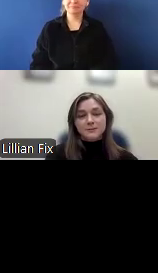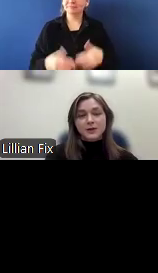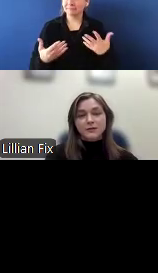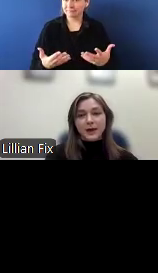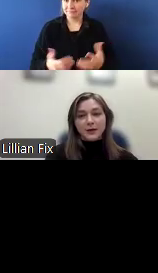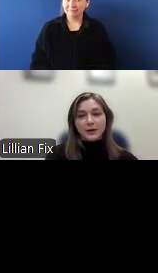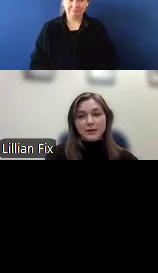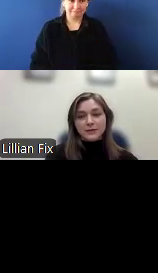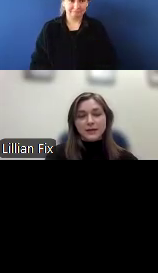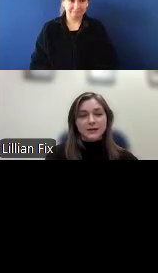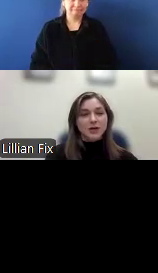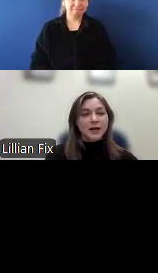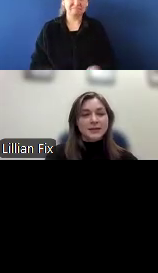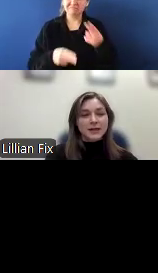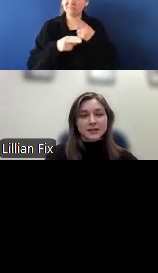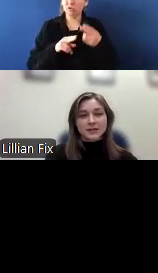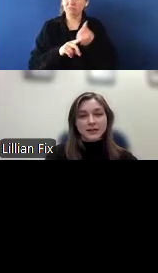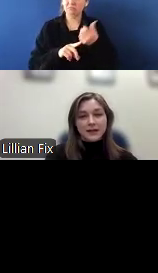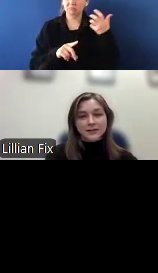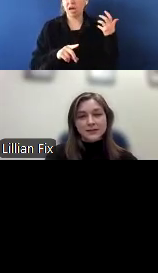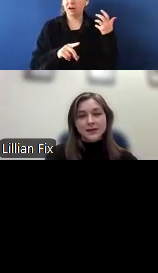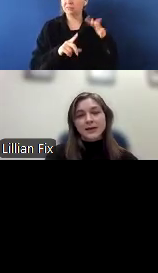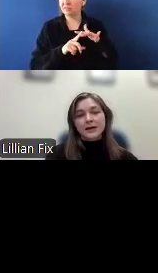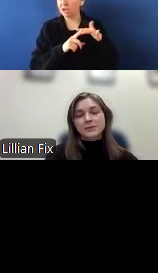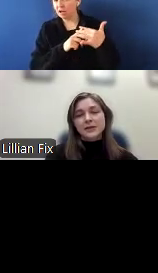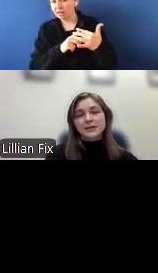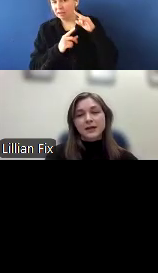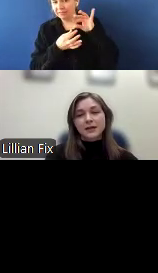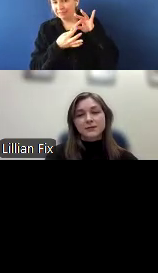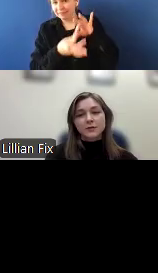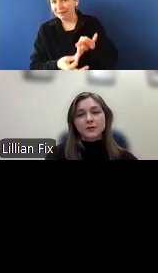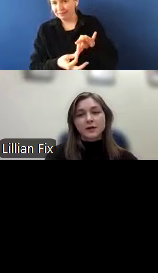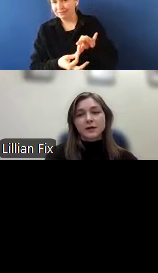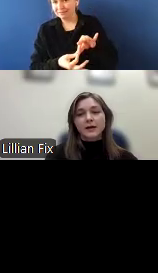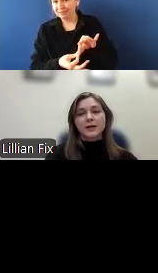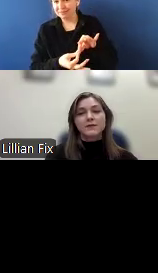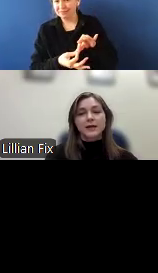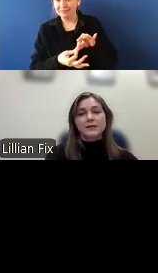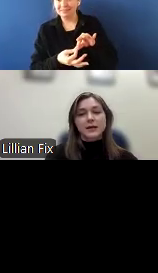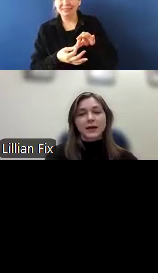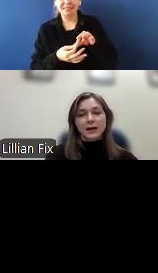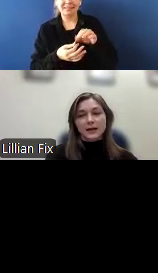here's some brief background and kind of context to the guidance. So the executive order Advancing